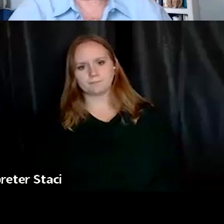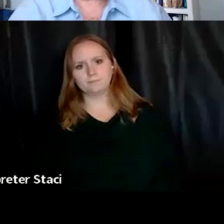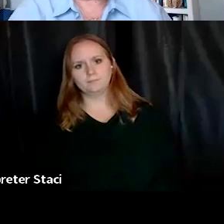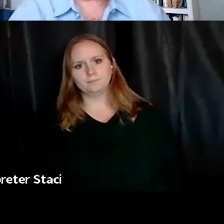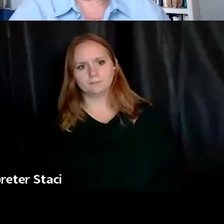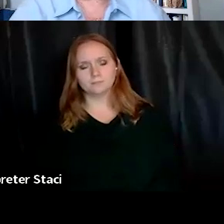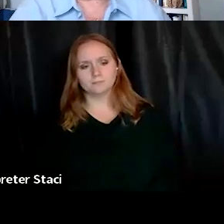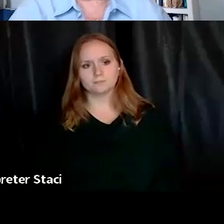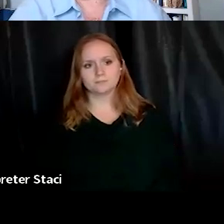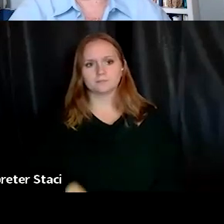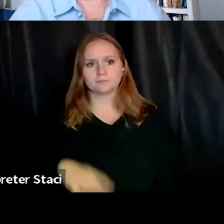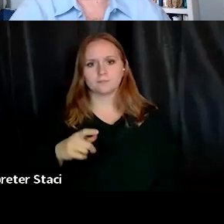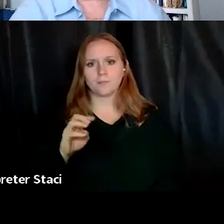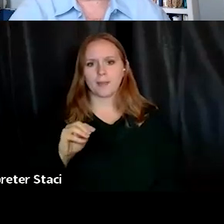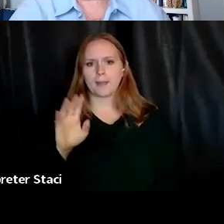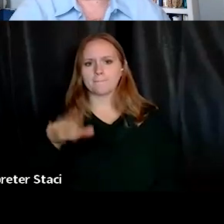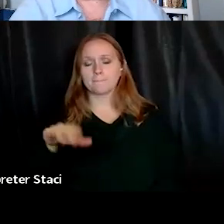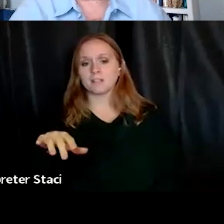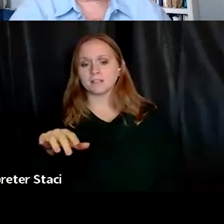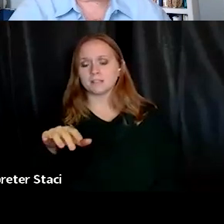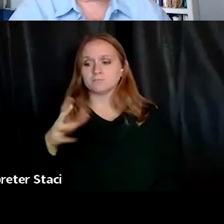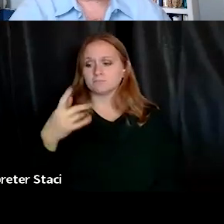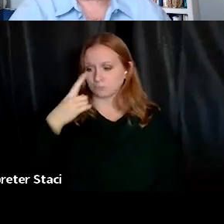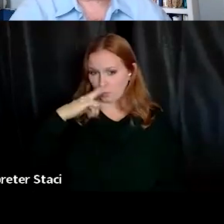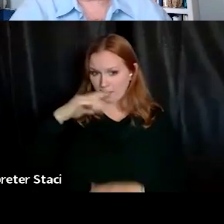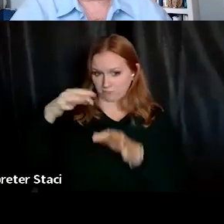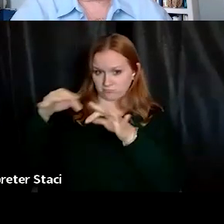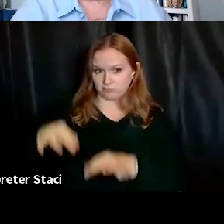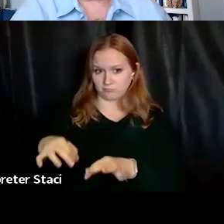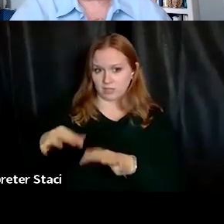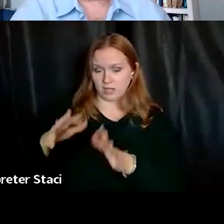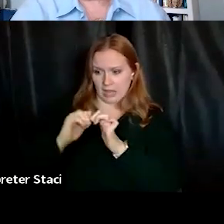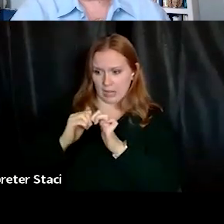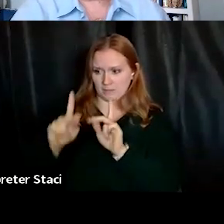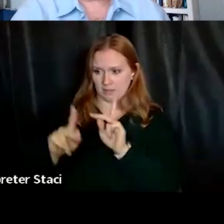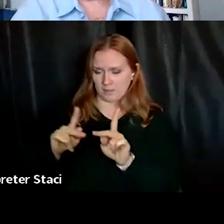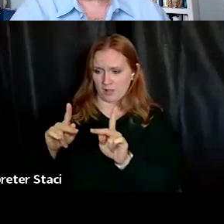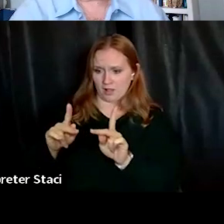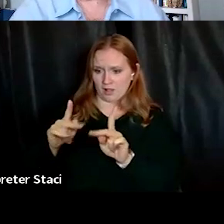Thanks. And Sametra, do you wanna, you know, tell folks how do they find out where their local CoC is?